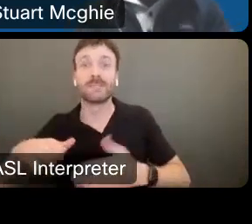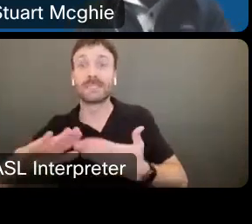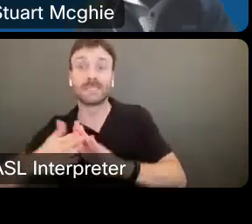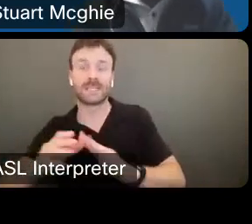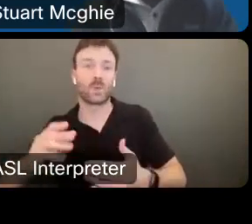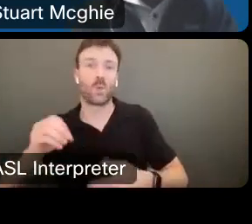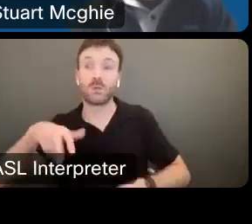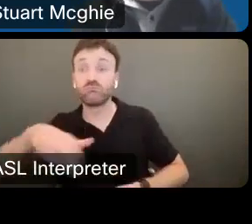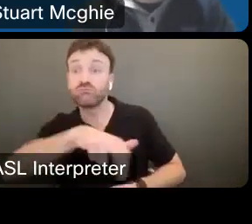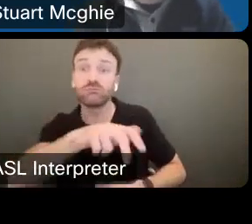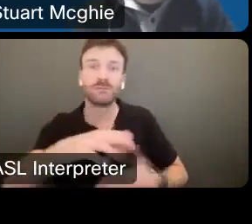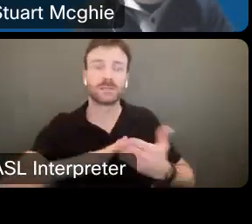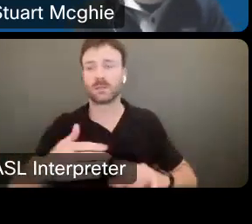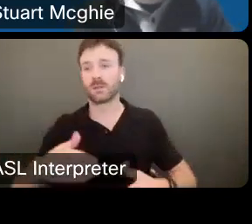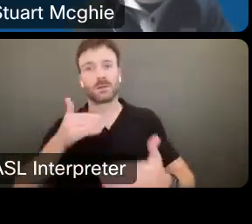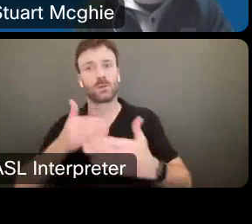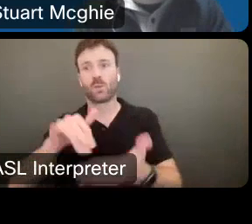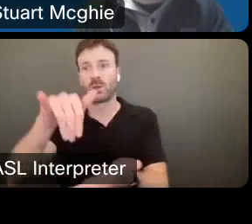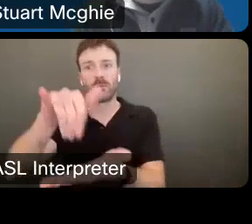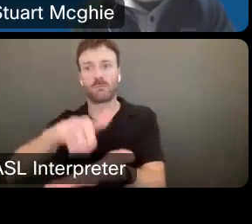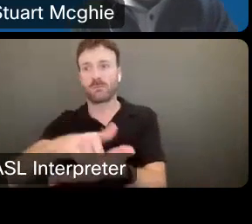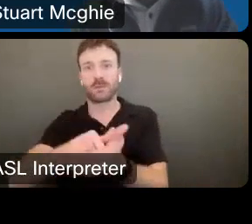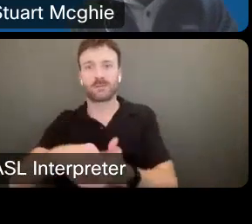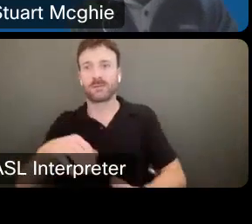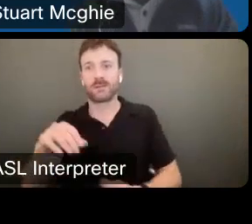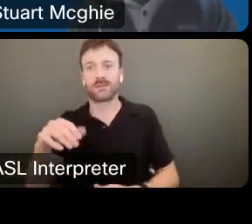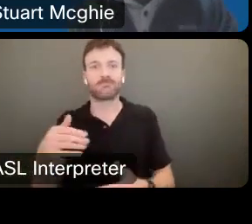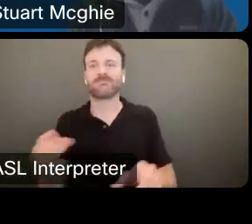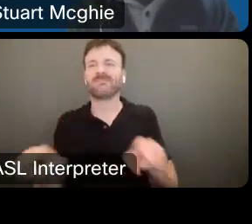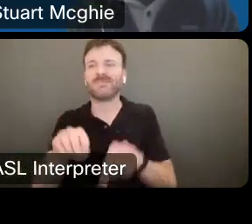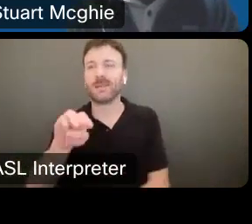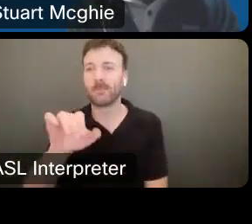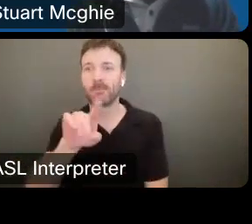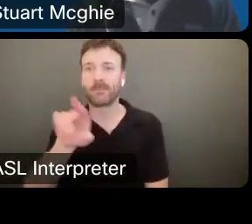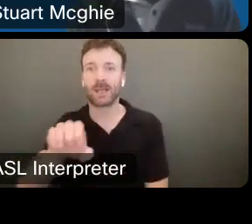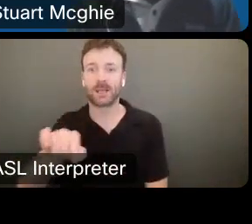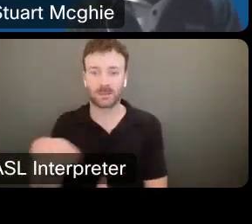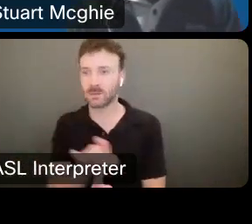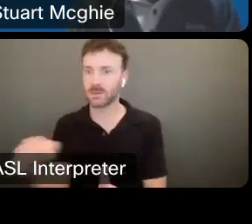There's mazes to get around of all the detours.